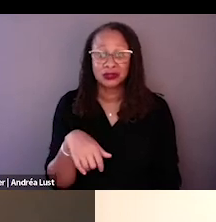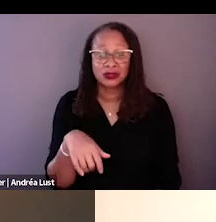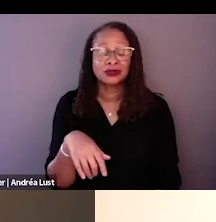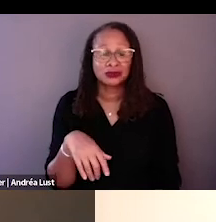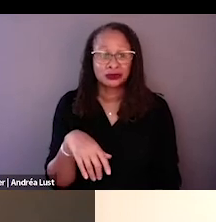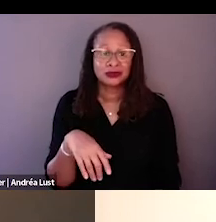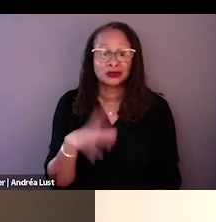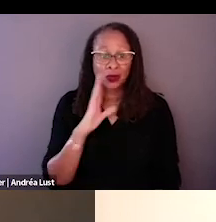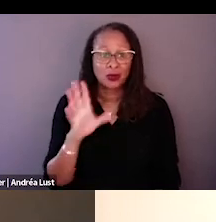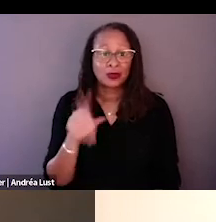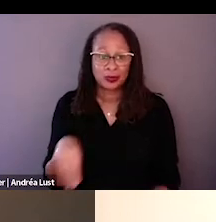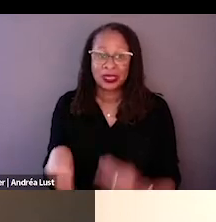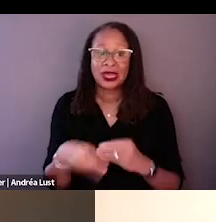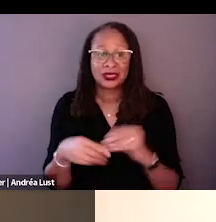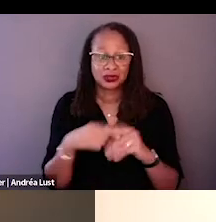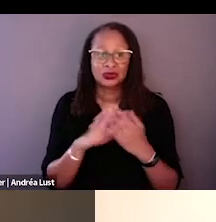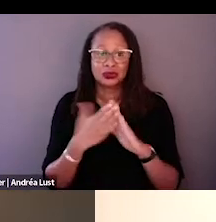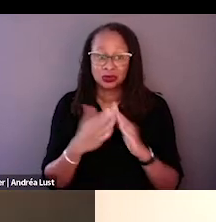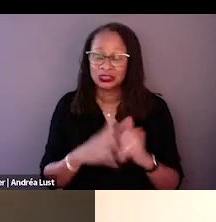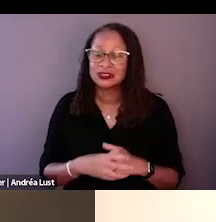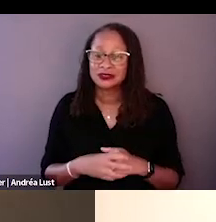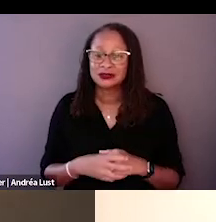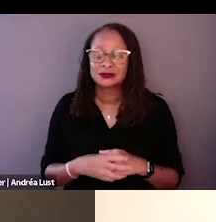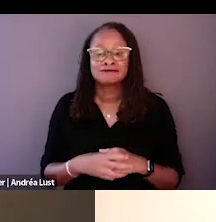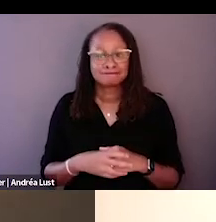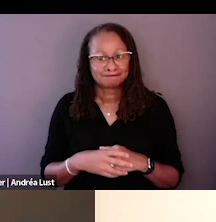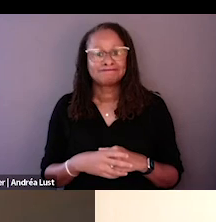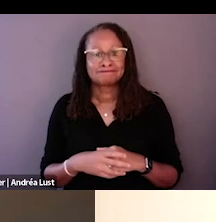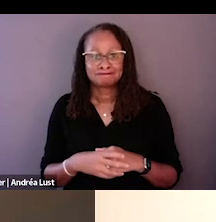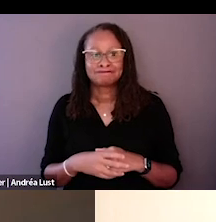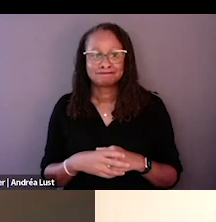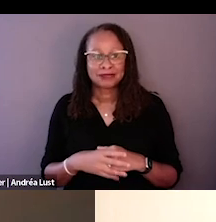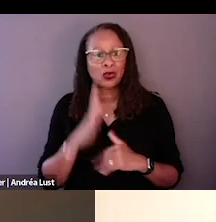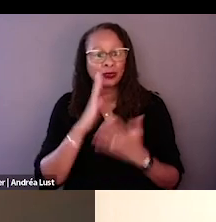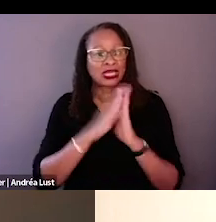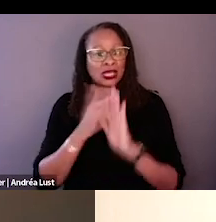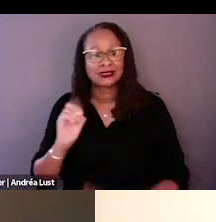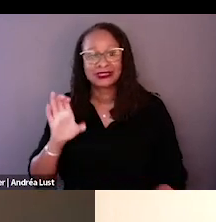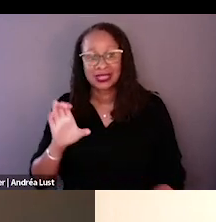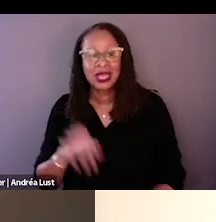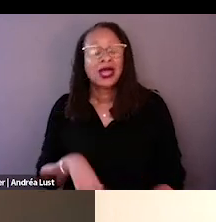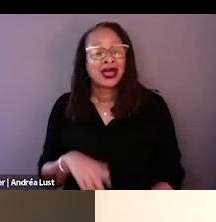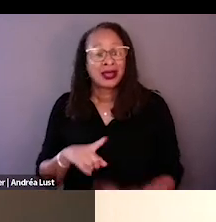I was working as a filmmaker, but this ID would only work as a film.